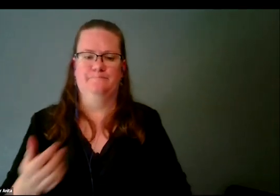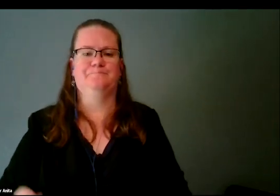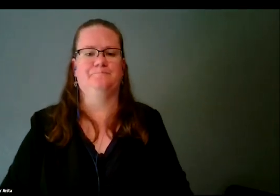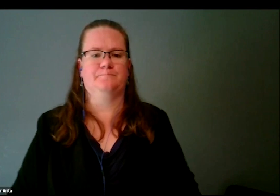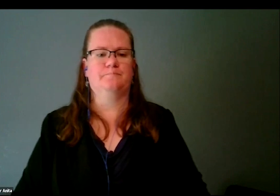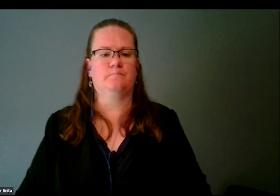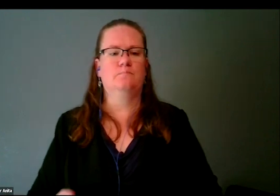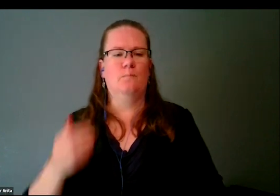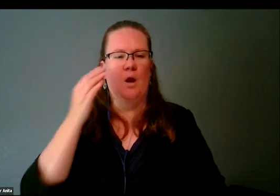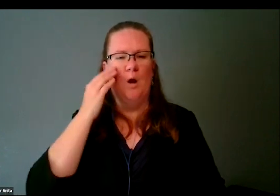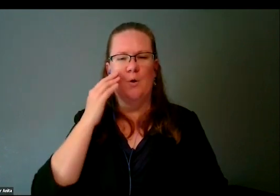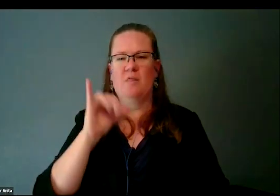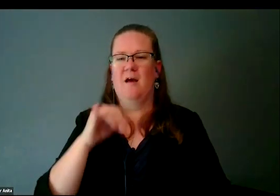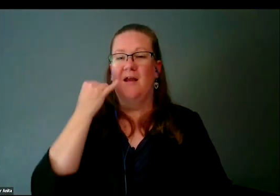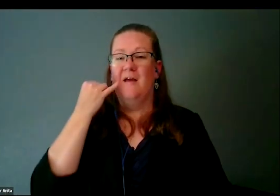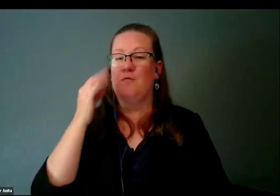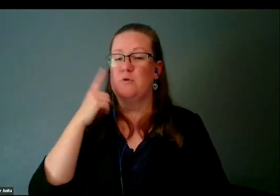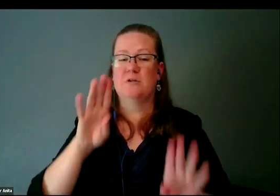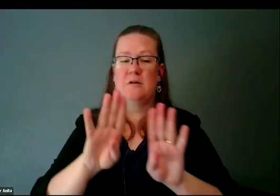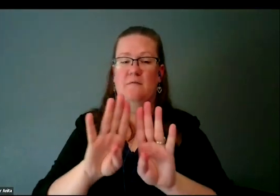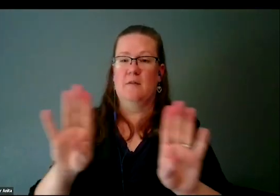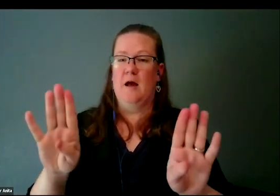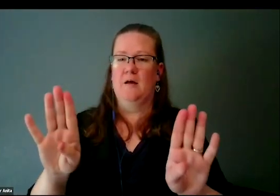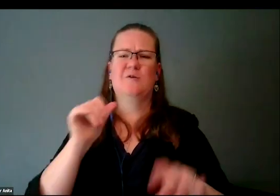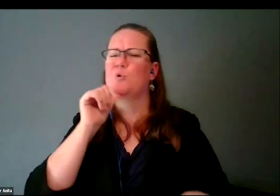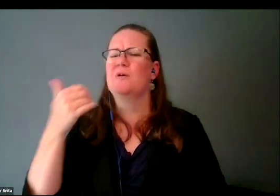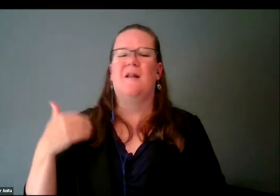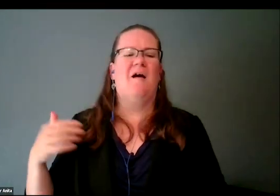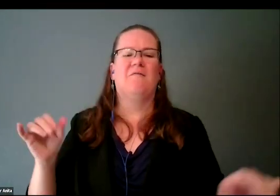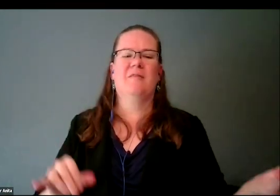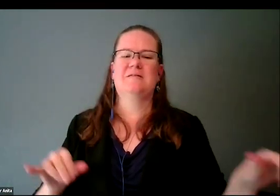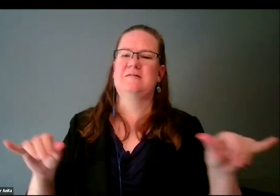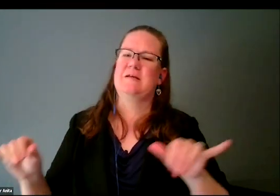if I just mounted this flat, you wouldn't get the same experience as the original,